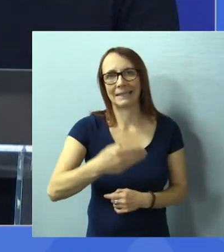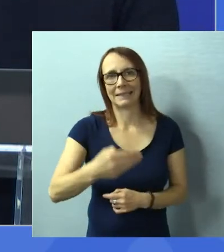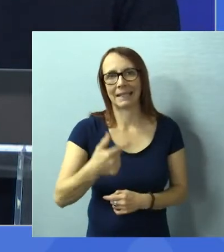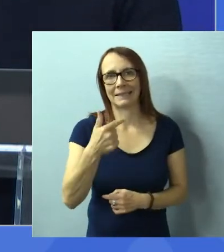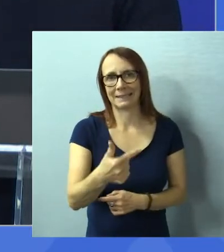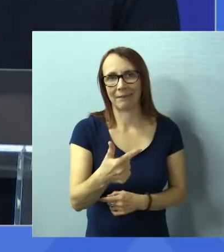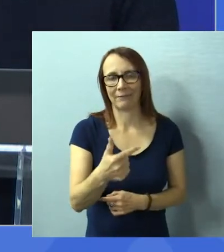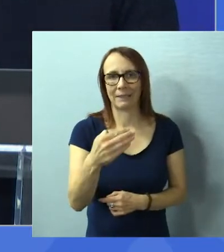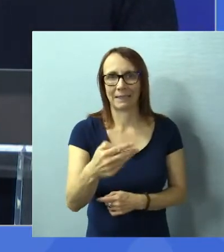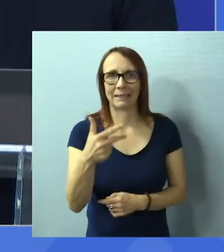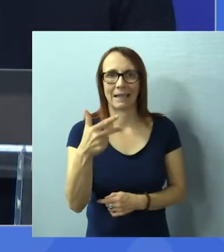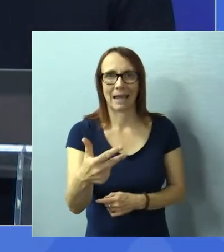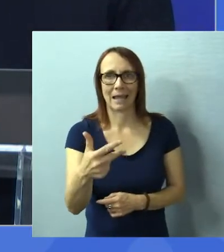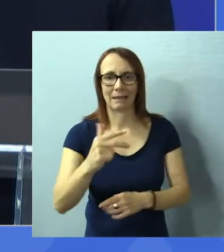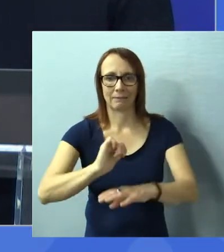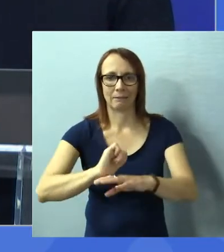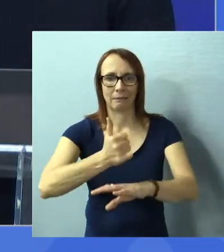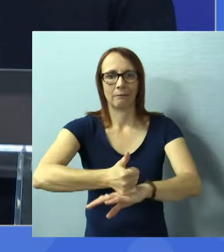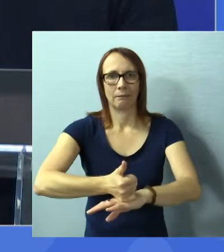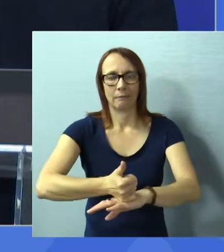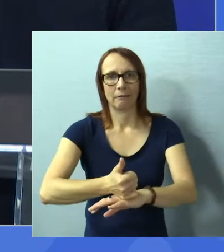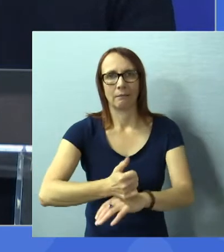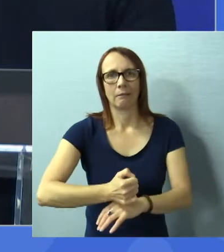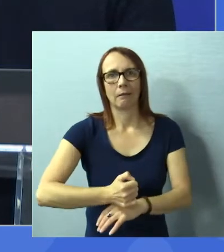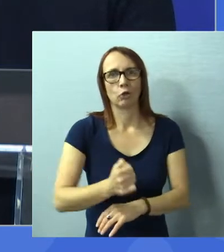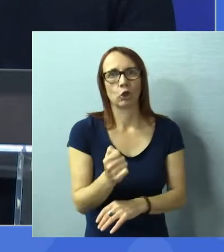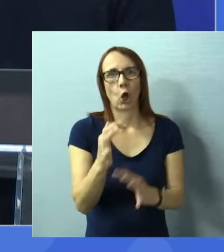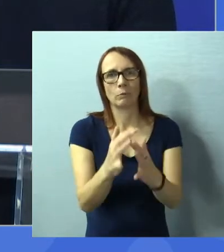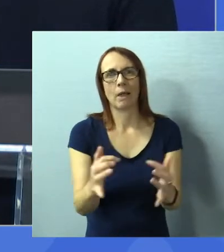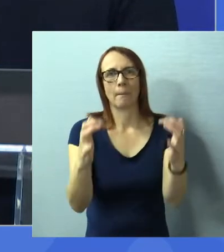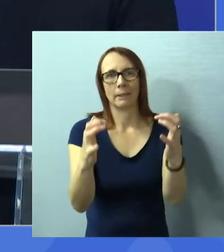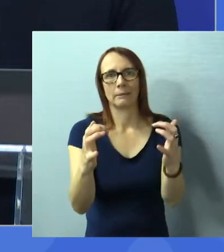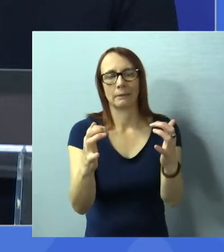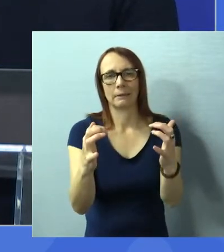98 with the establishment of the Scottish Parliament through a referendum